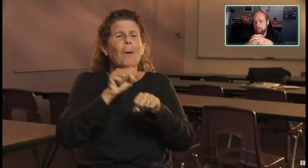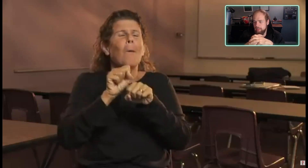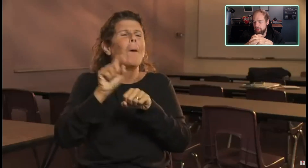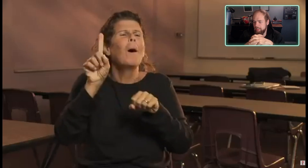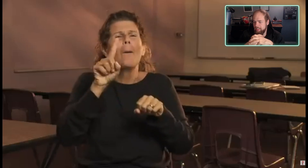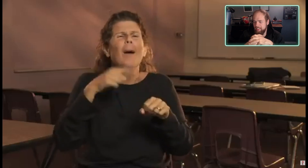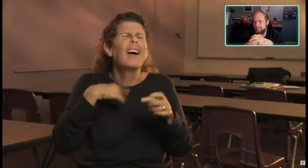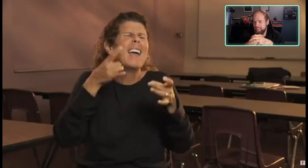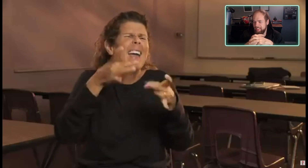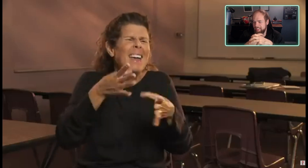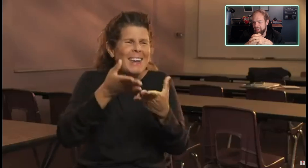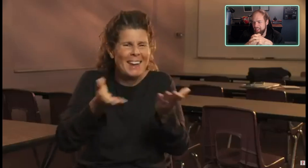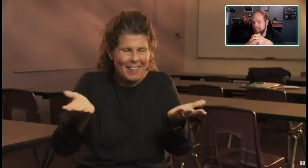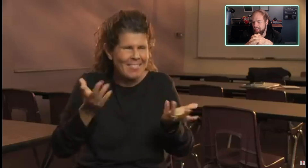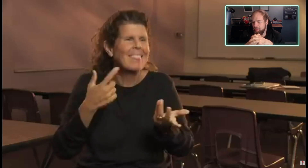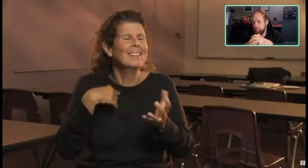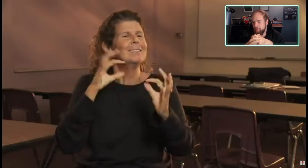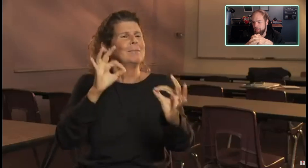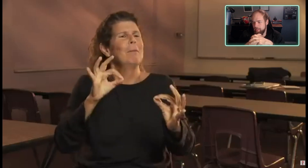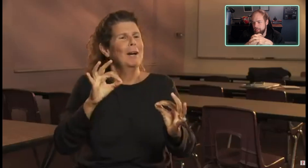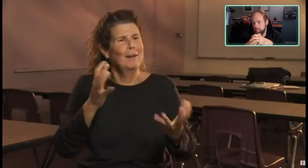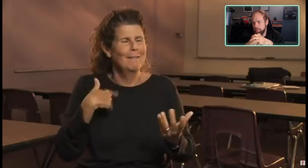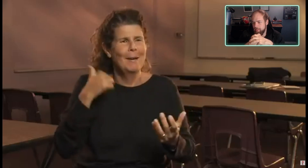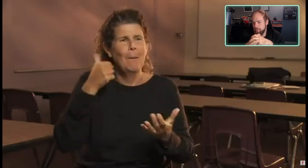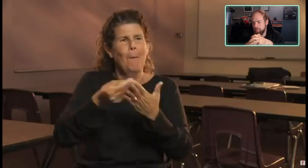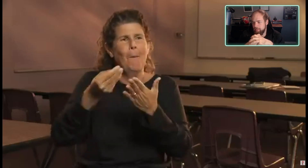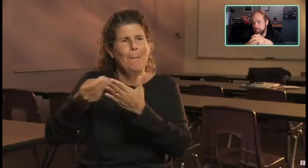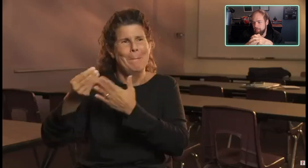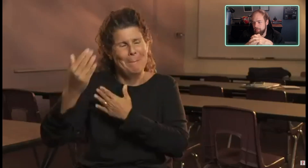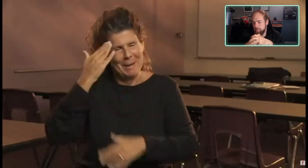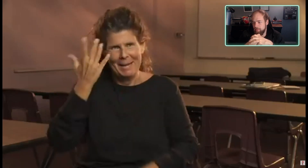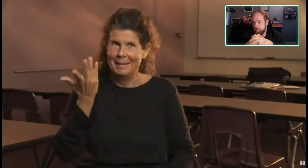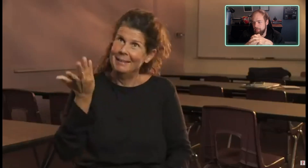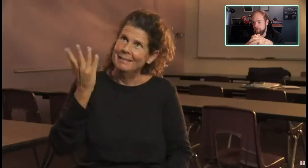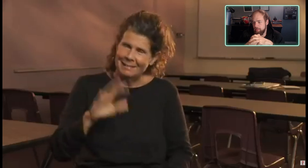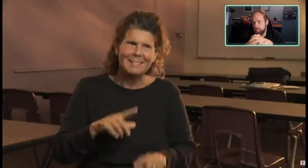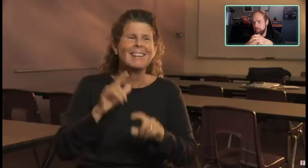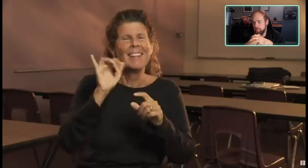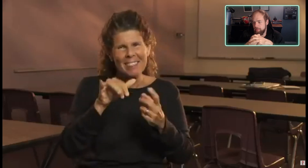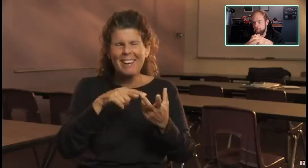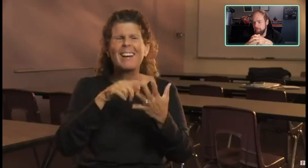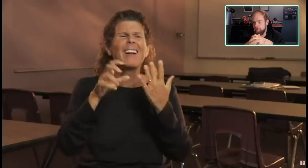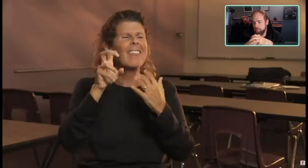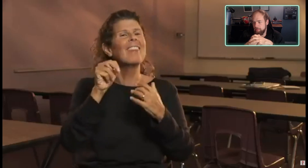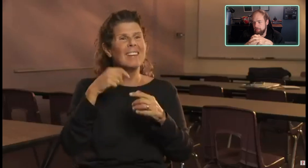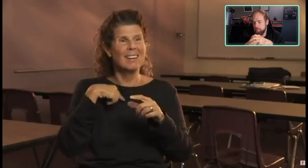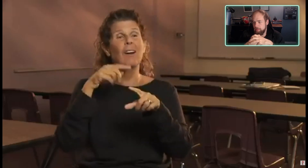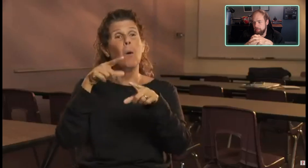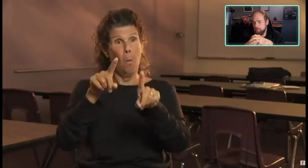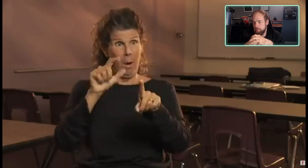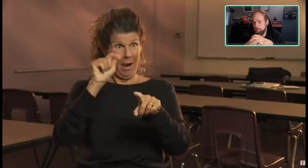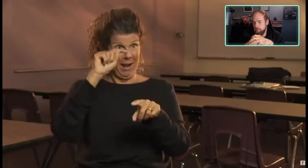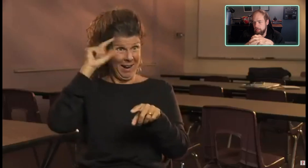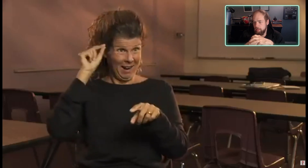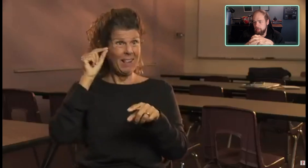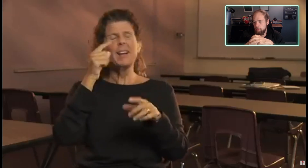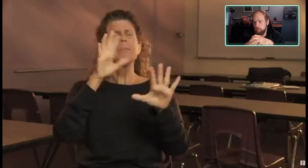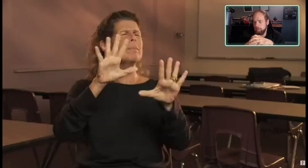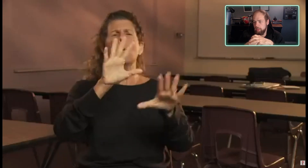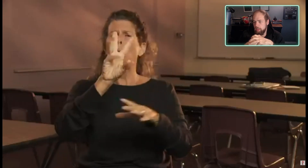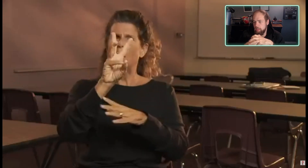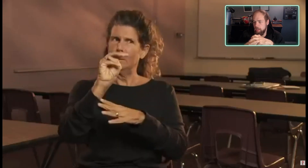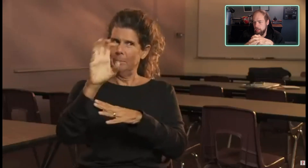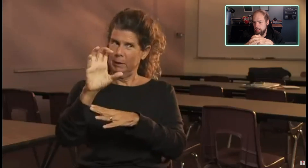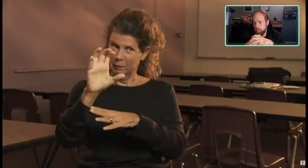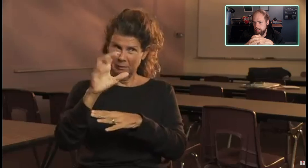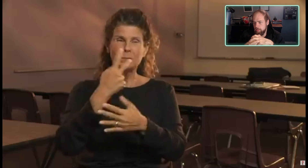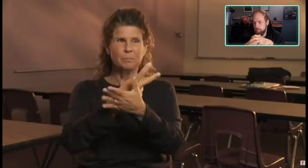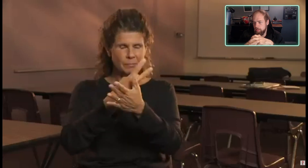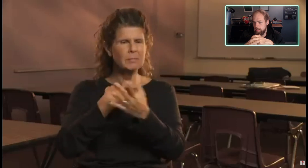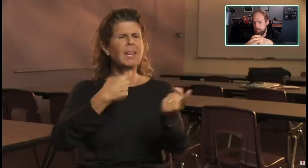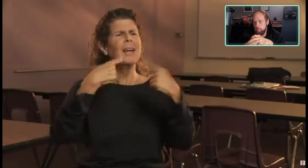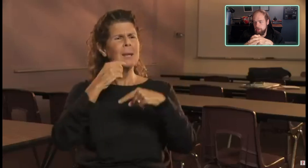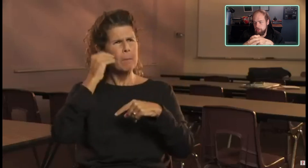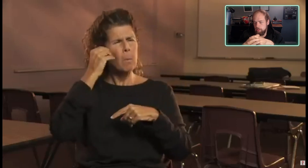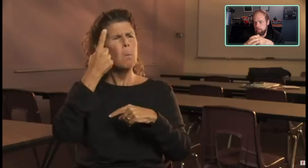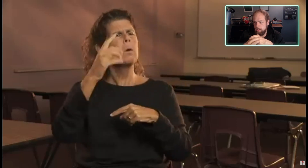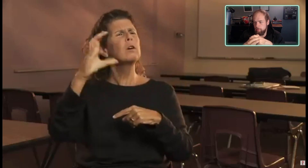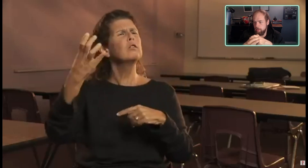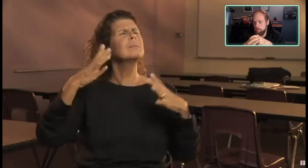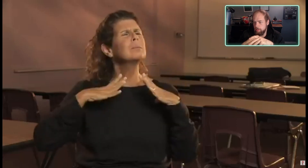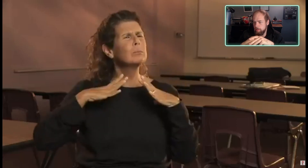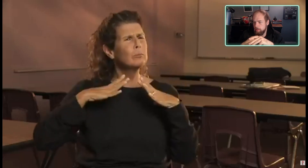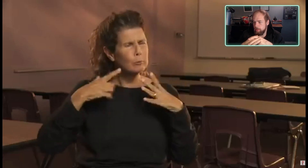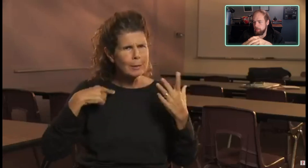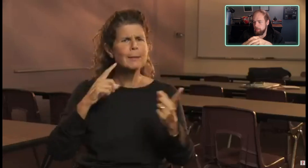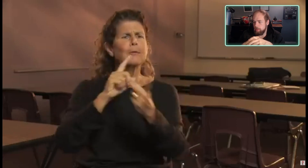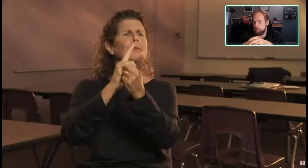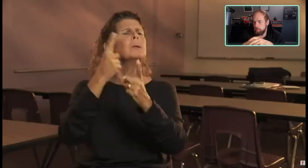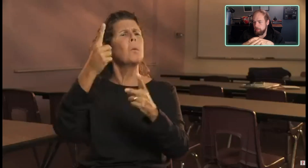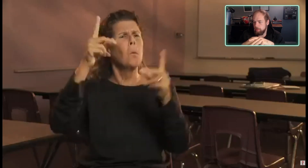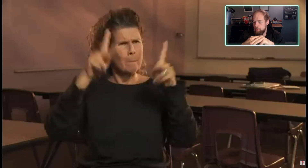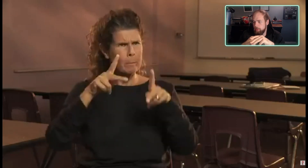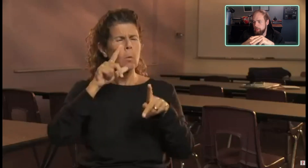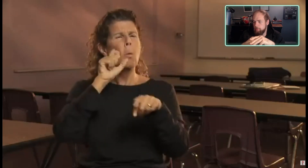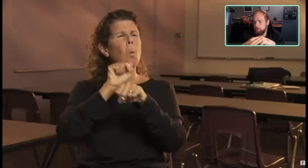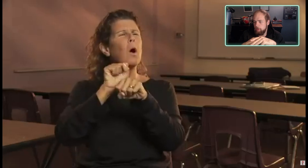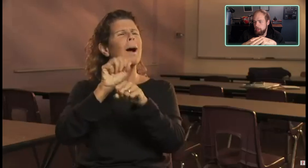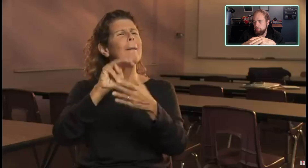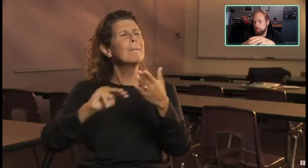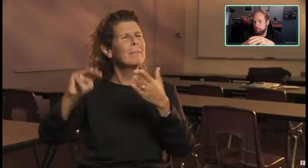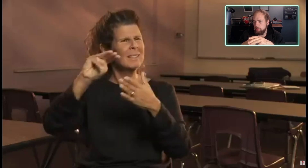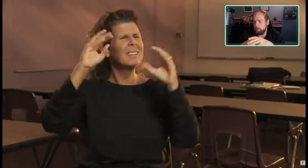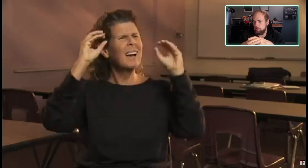books then wall is at gadet and Washington DC mind you this is on Christmas break I met a person who